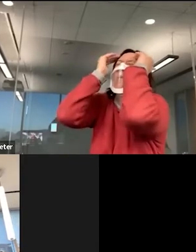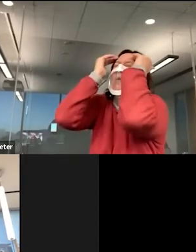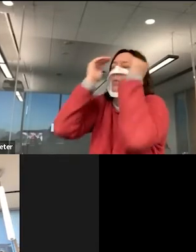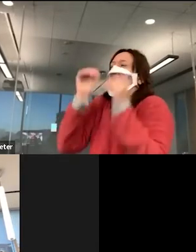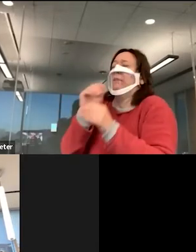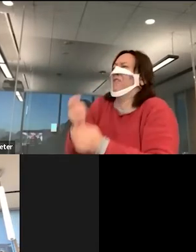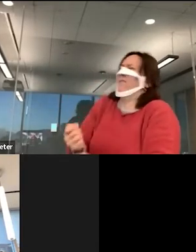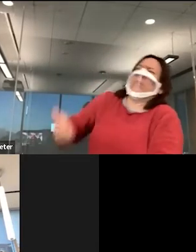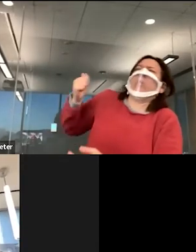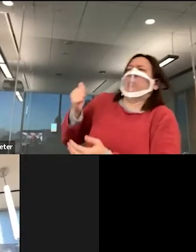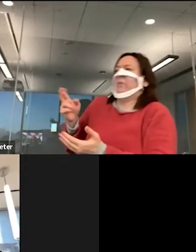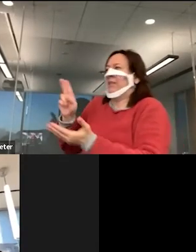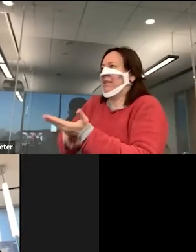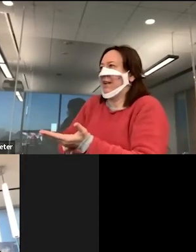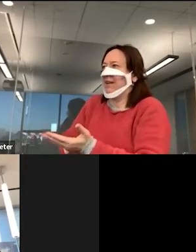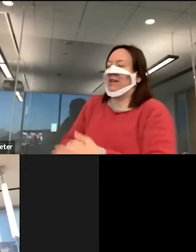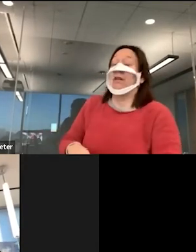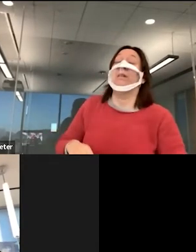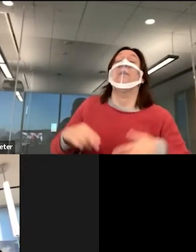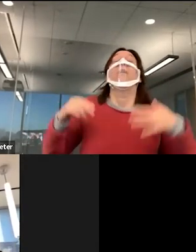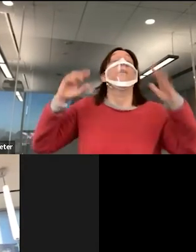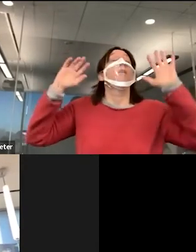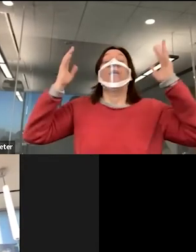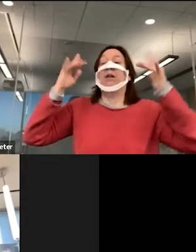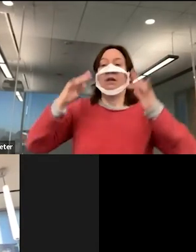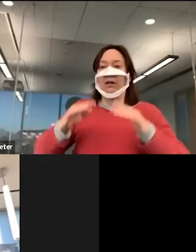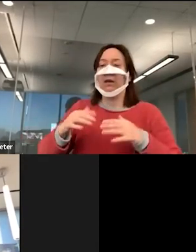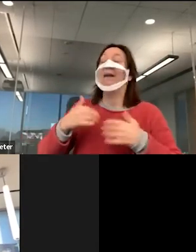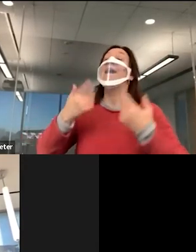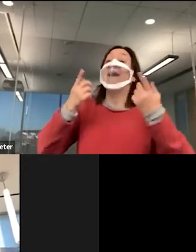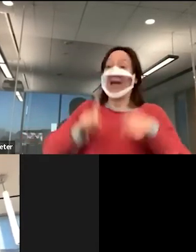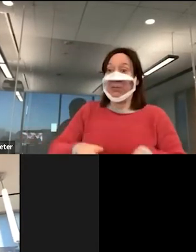she didn't answer my question but we answered all those questions and he did sign it and